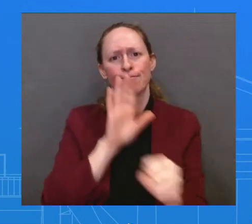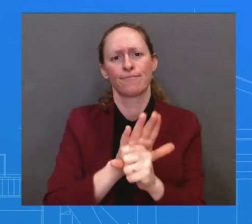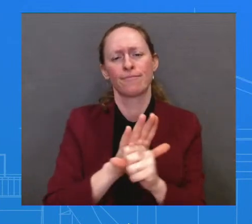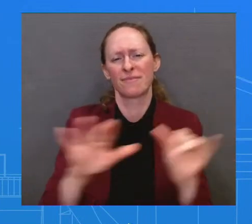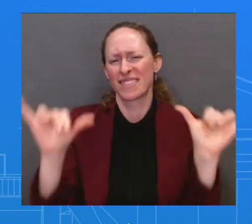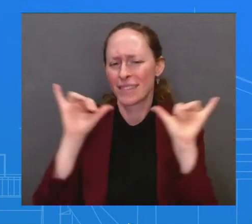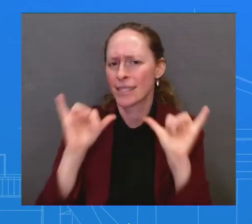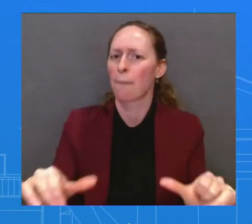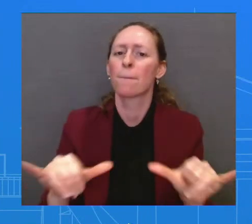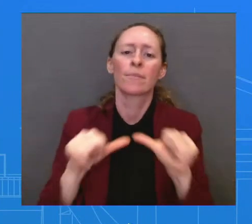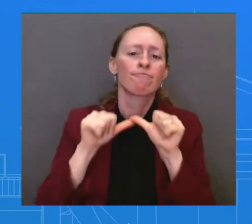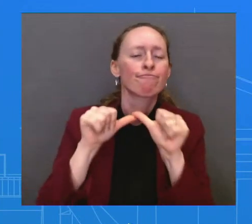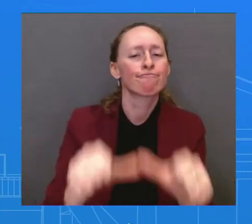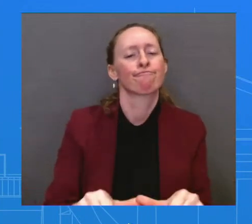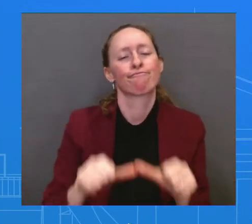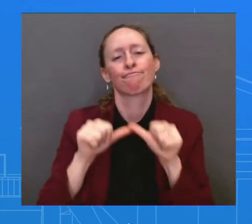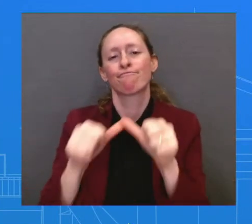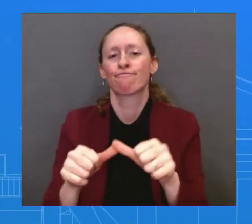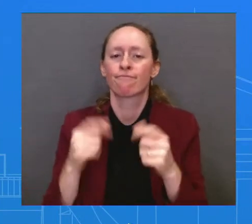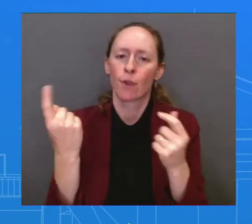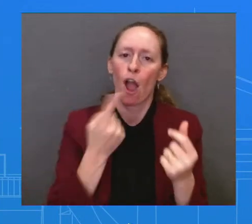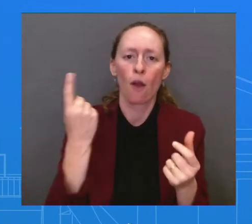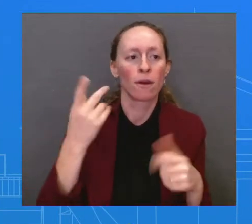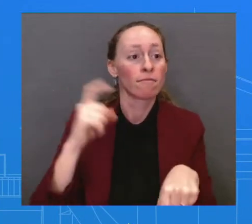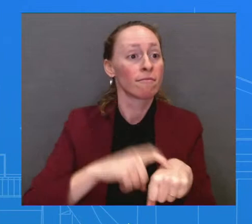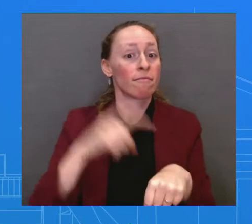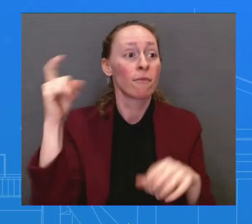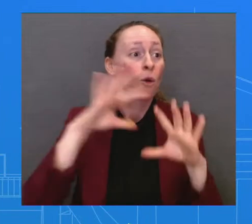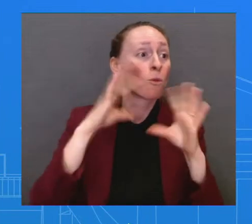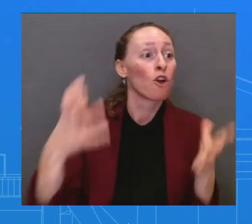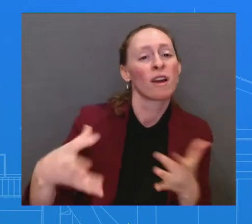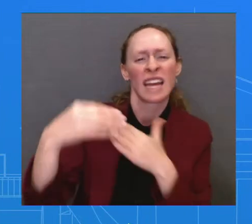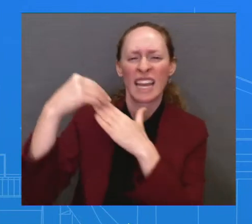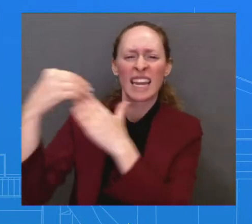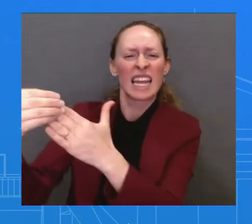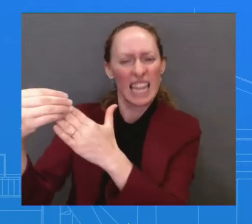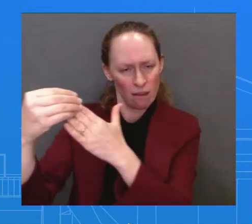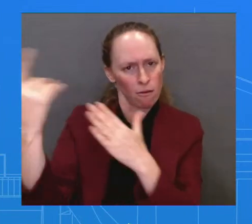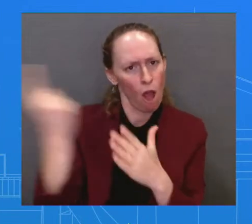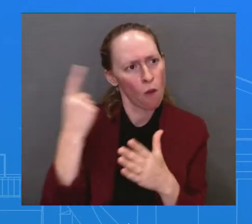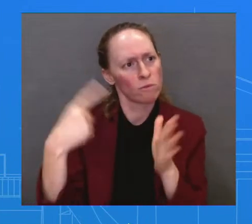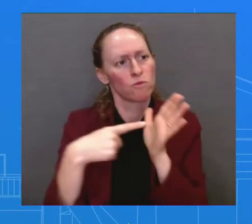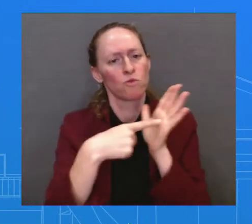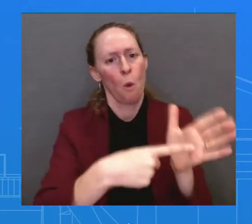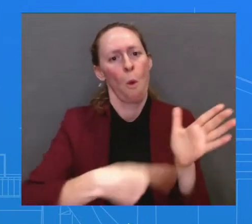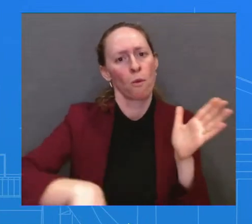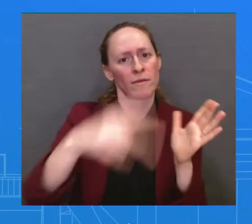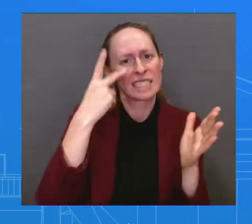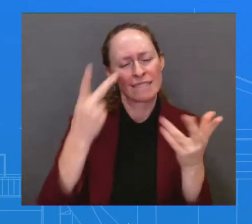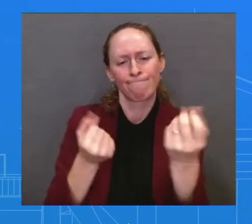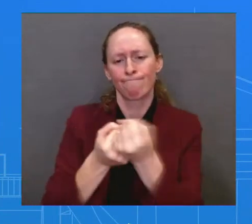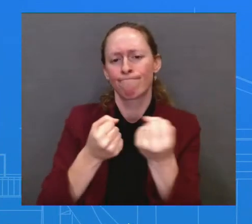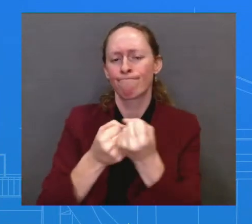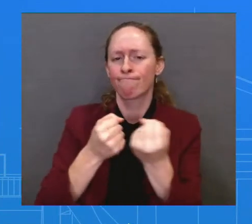the world in support of Ukraine for as long as it takes, and that's what he intends to do today. And with that, I look forward to taking your questions.